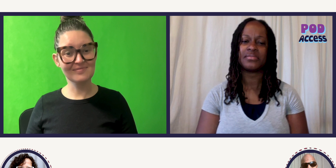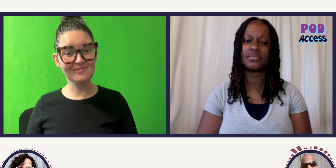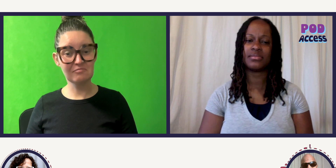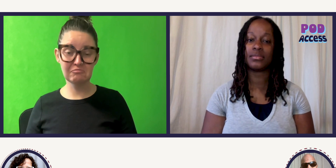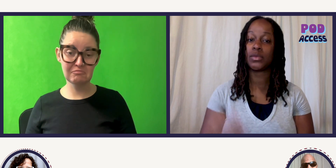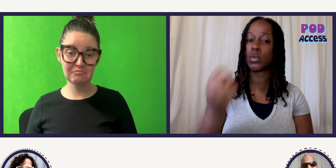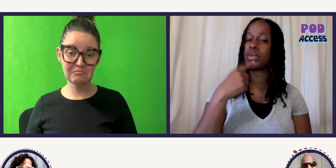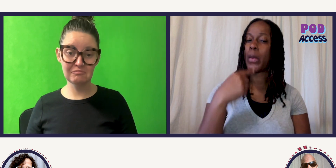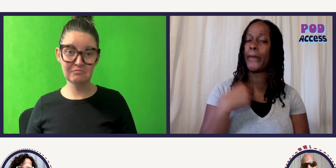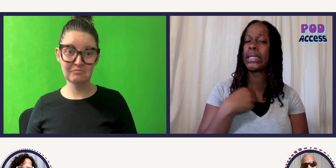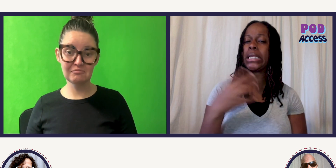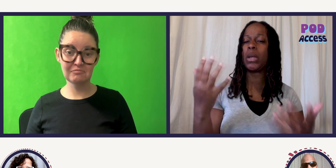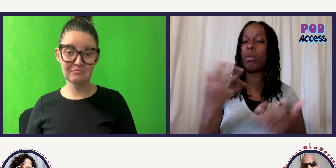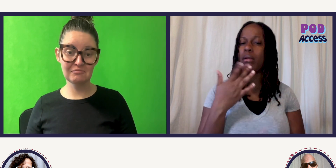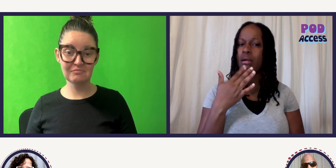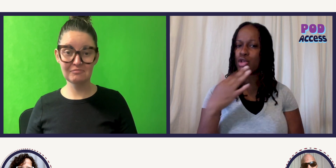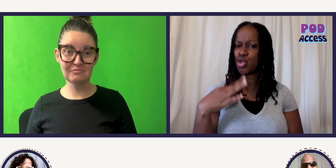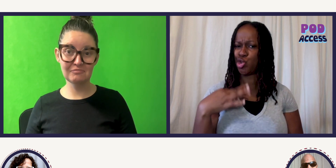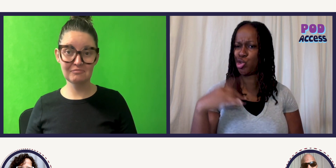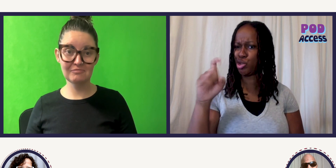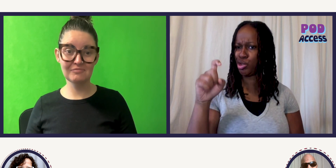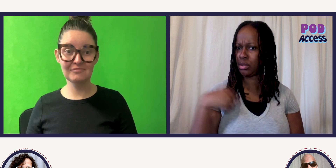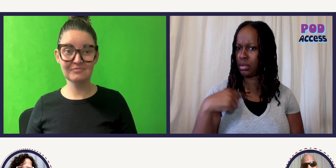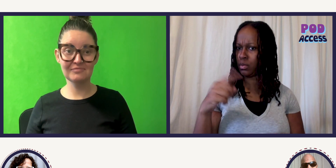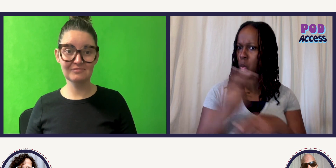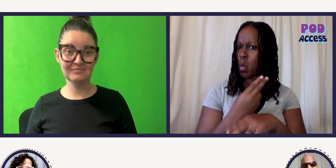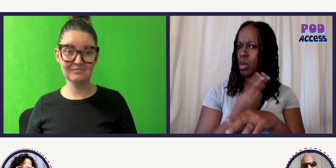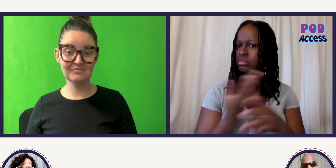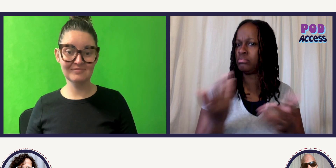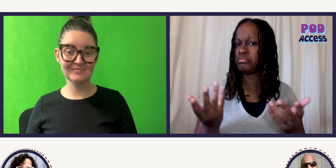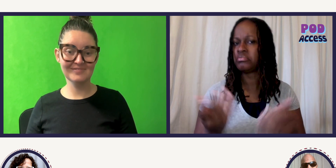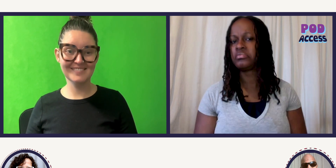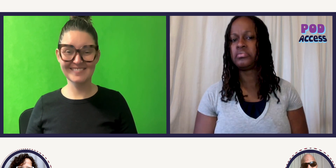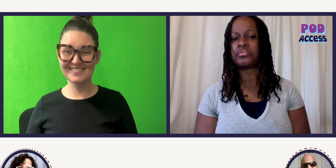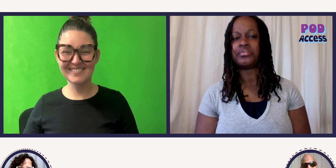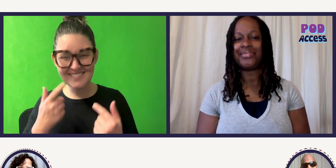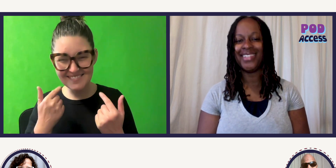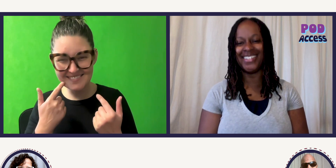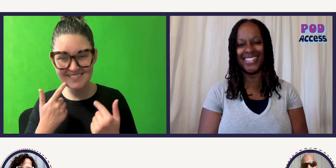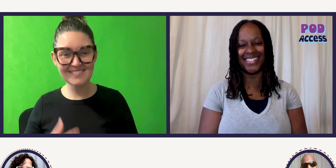So tell me, what color shirt should I have worn? [chuckle]